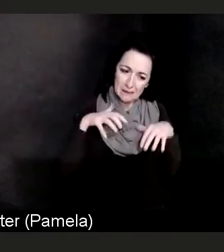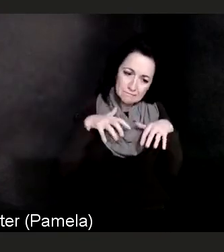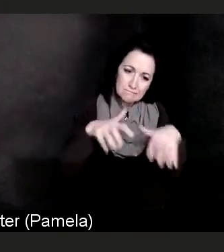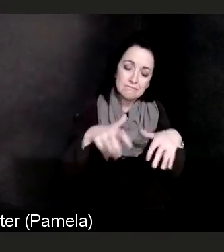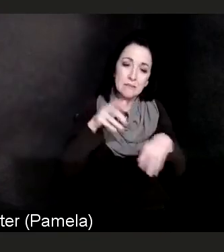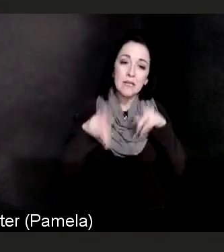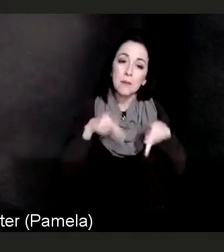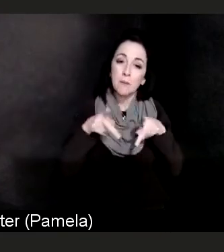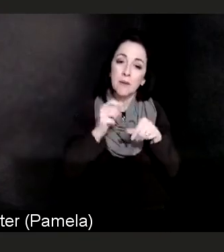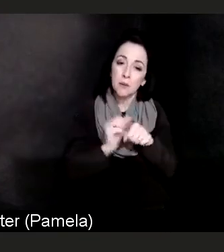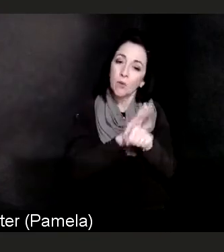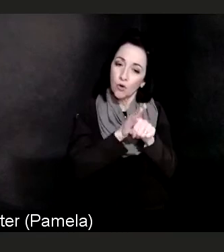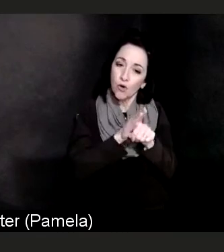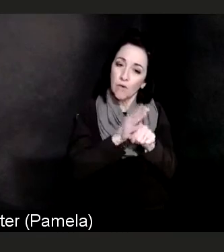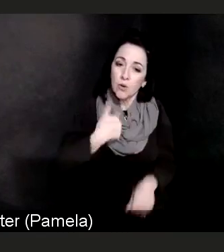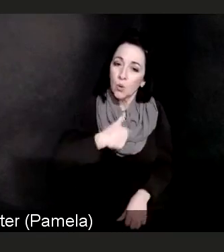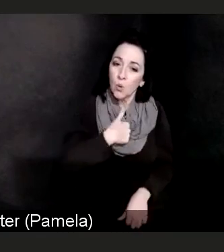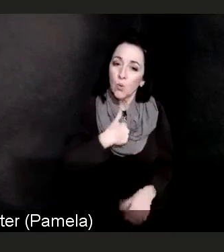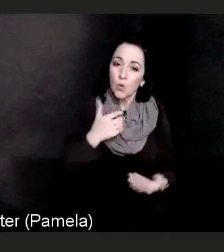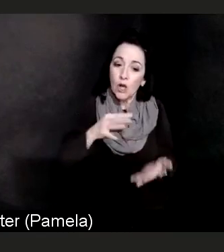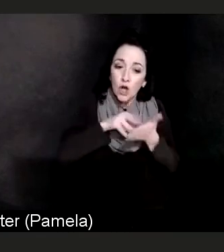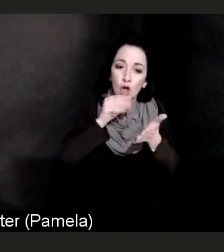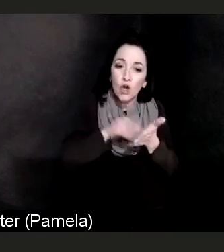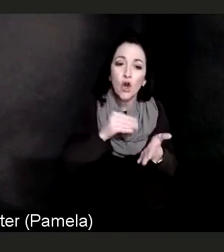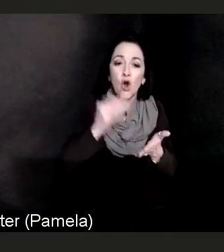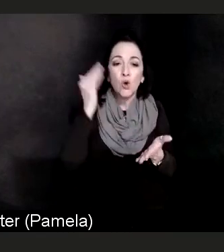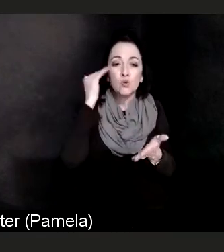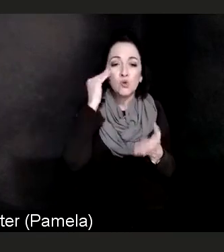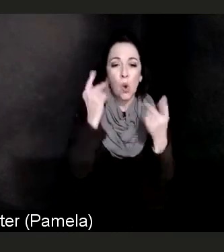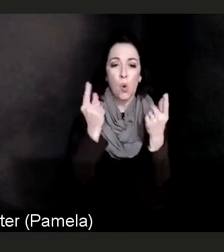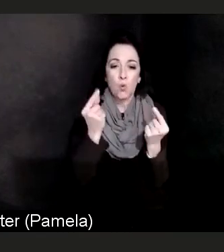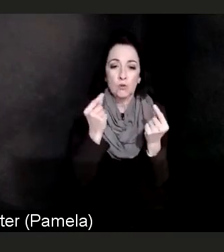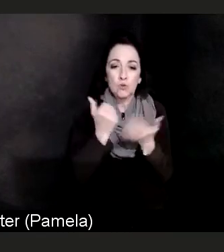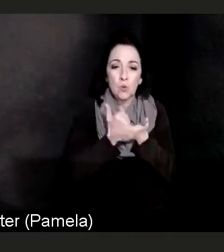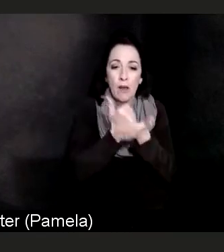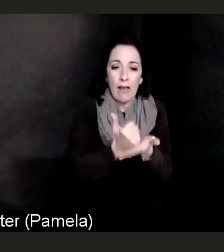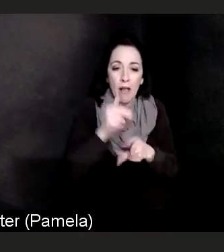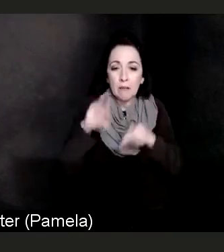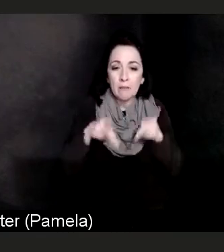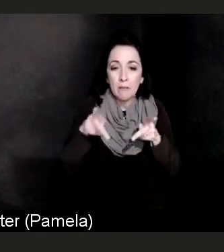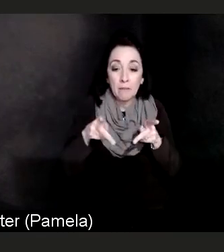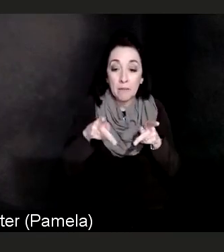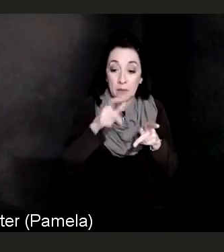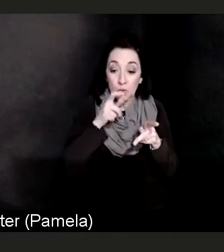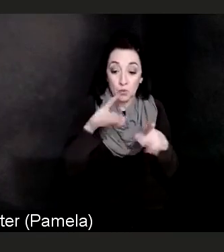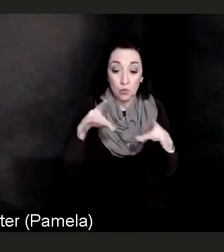and the patients did well. We're at a point now where really we need to work